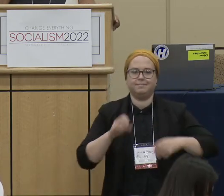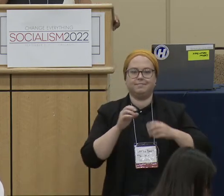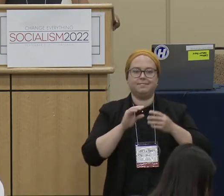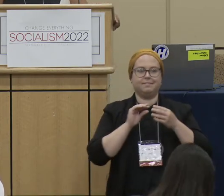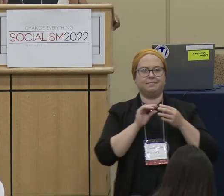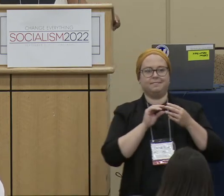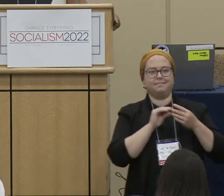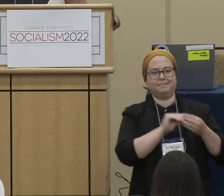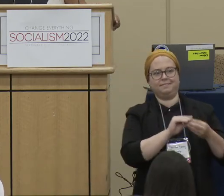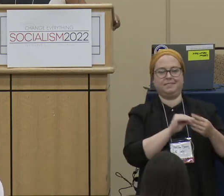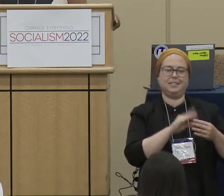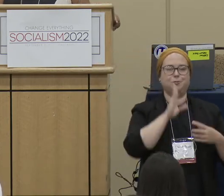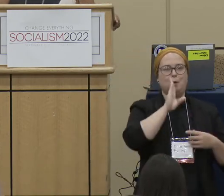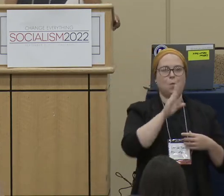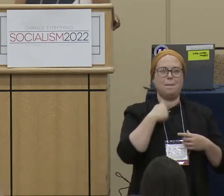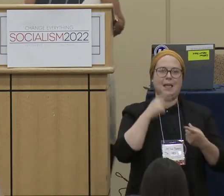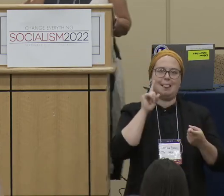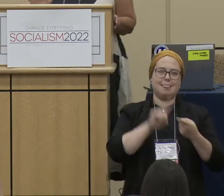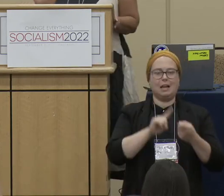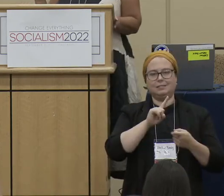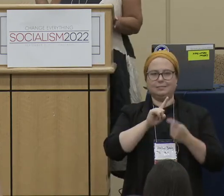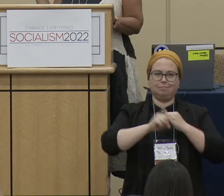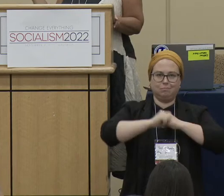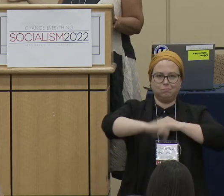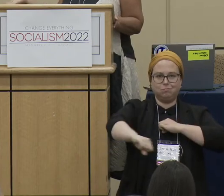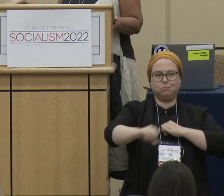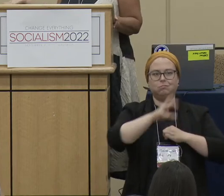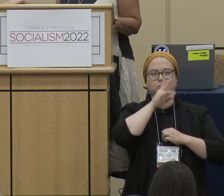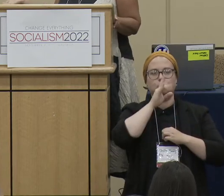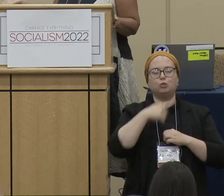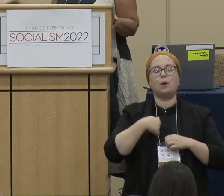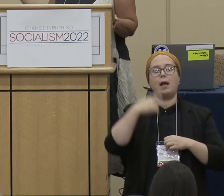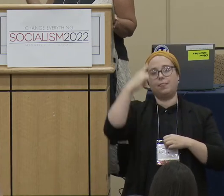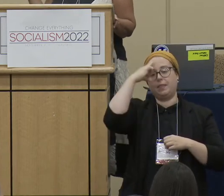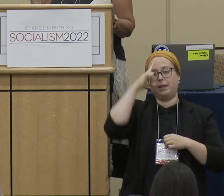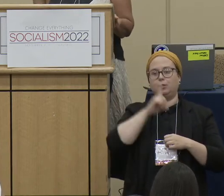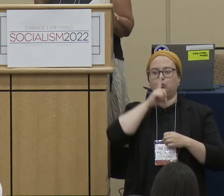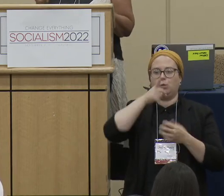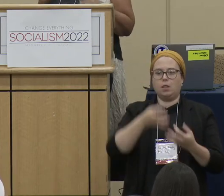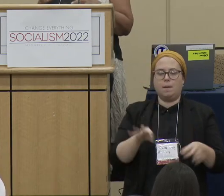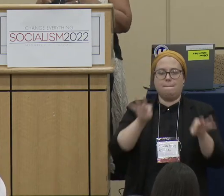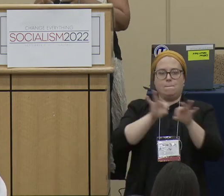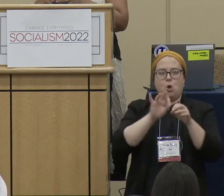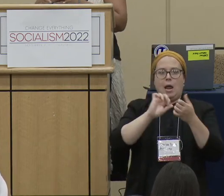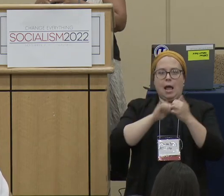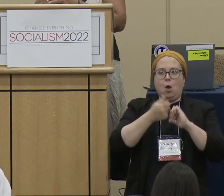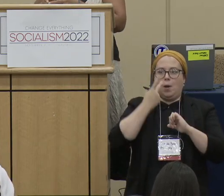Okay, so, I'll be less long winded . Your question, I'm on to the next. No, I think that's really important how we look